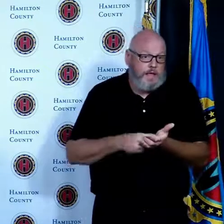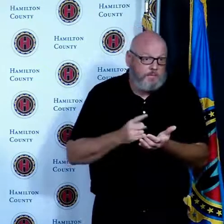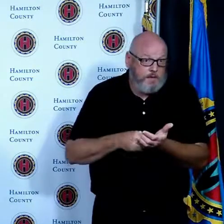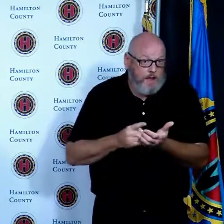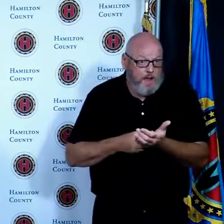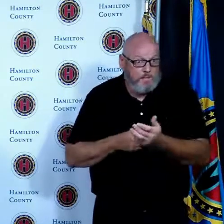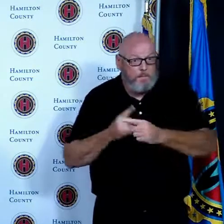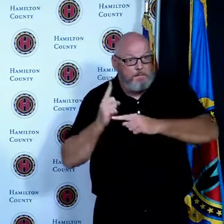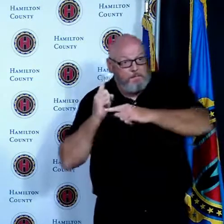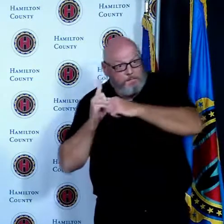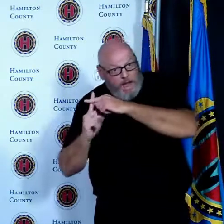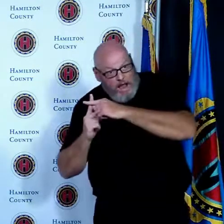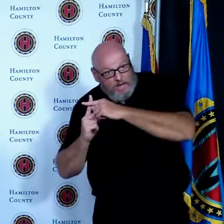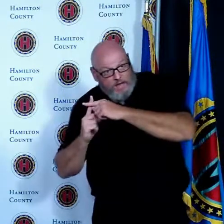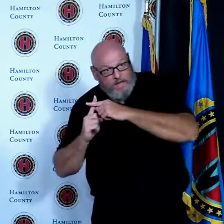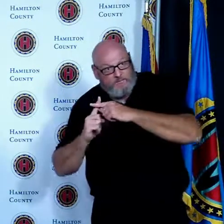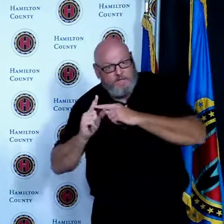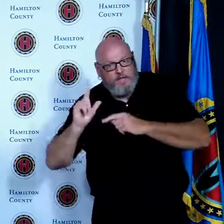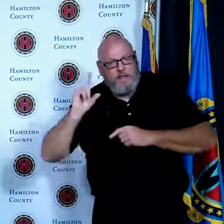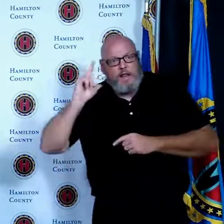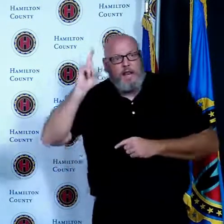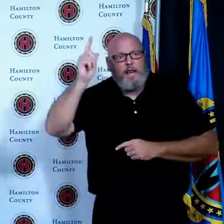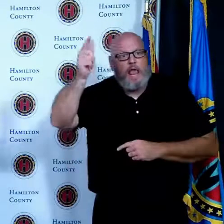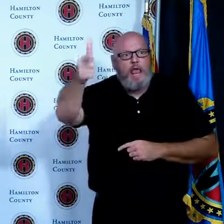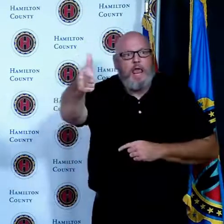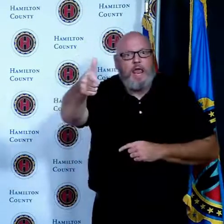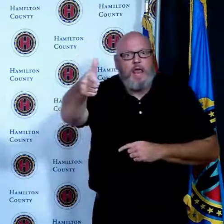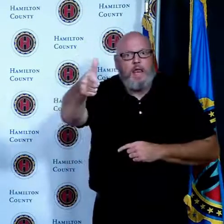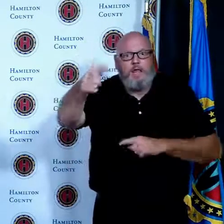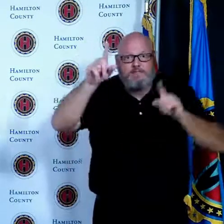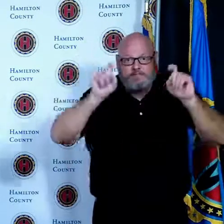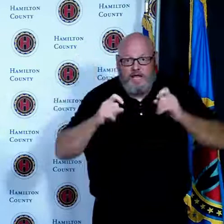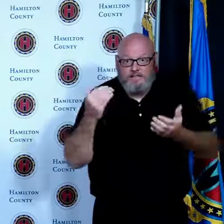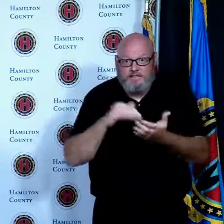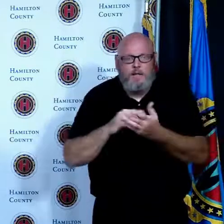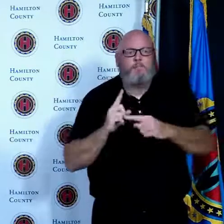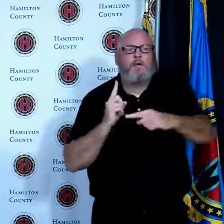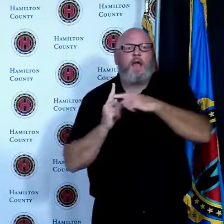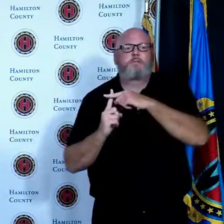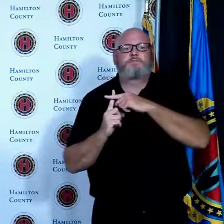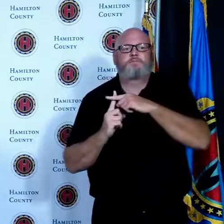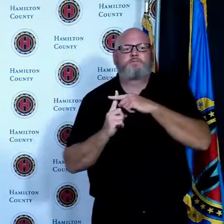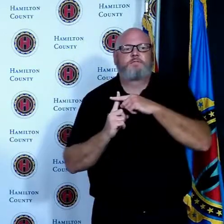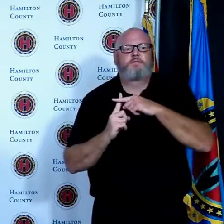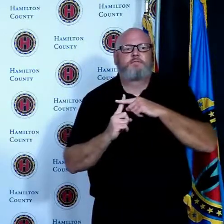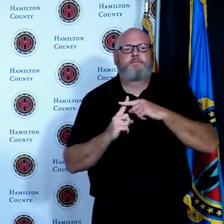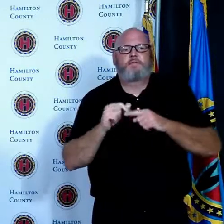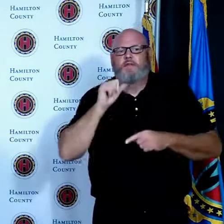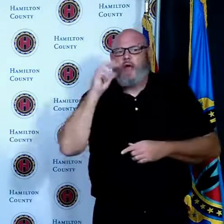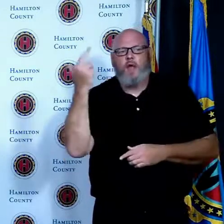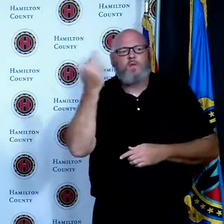Control as they learn more about Covid-19 made that shift with a time-based strategy as opposed to the test